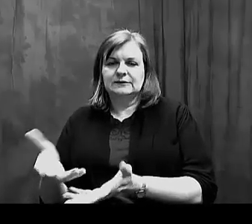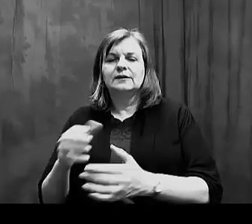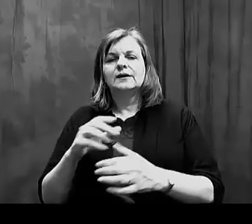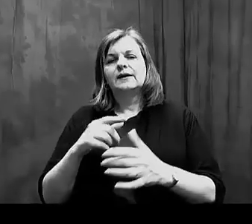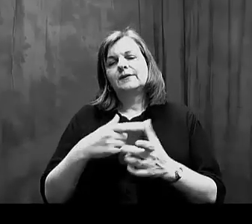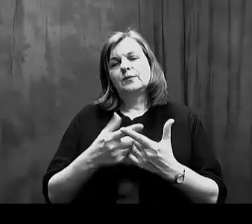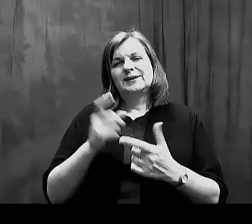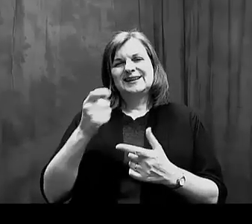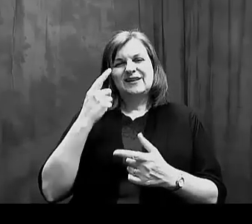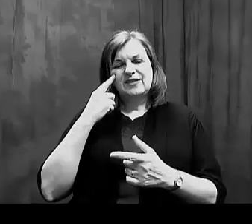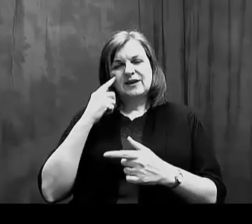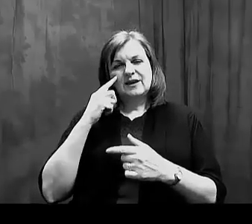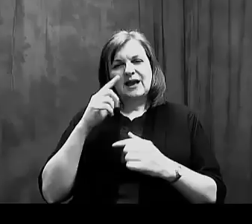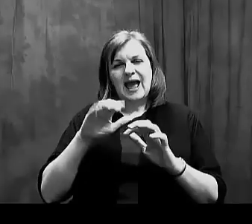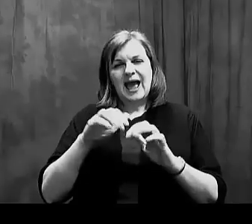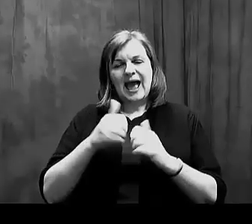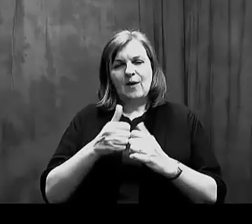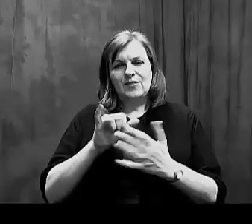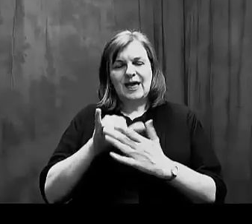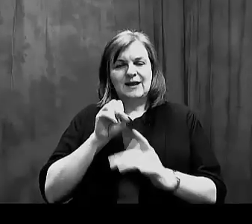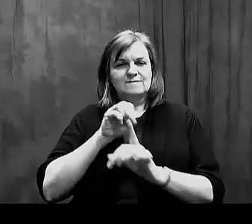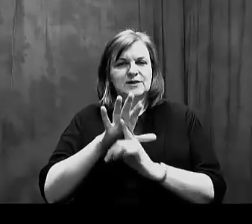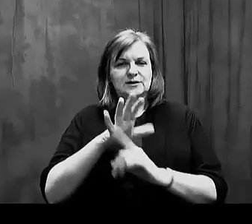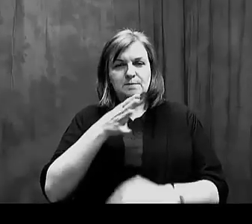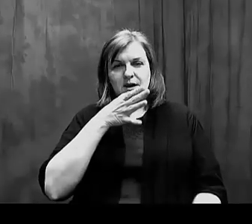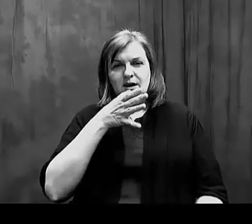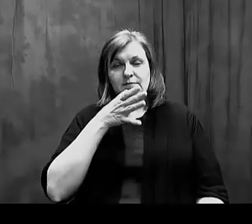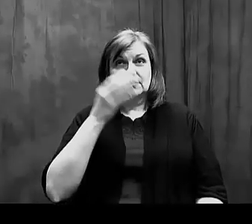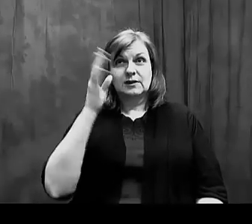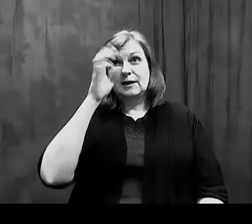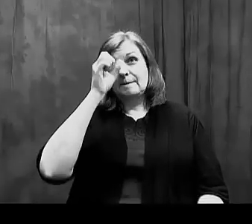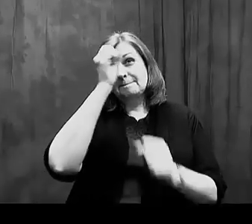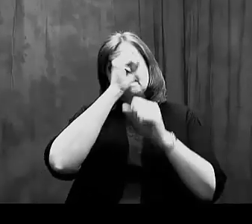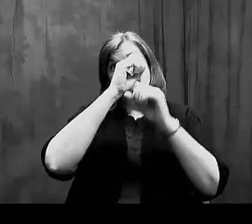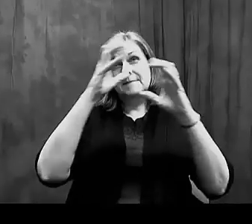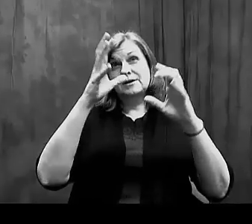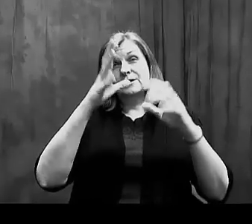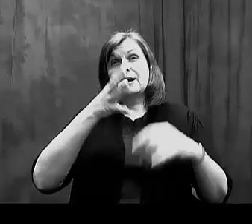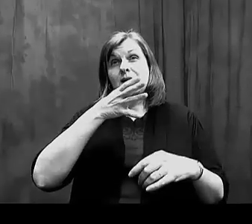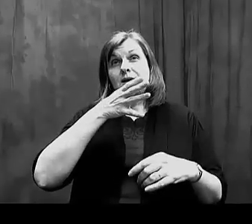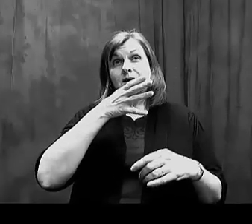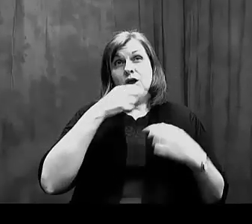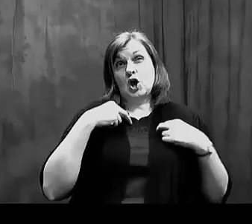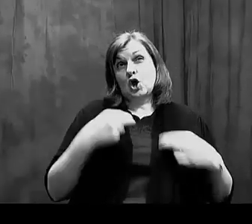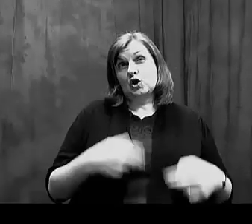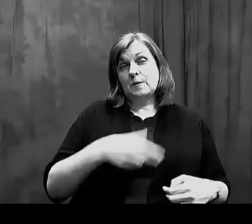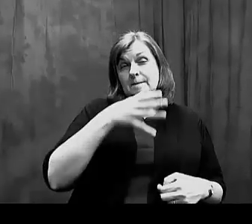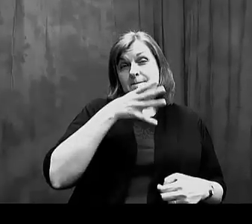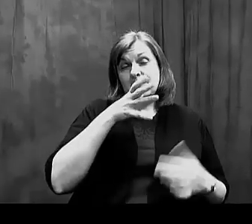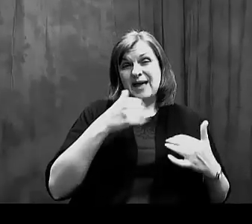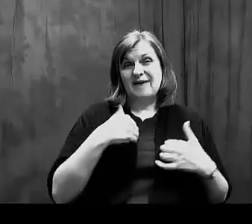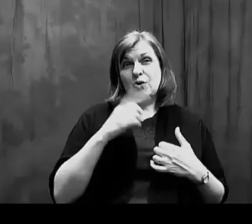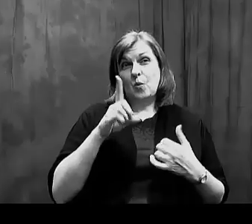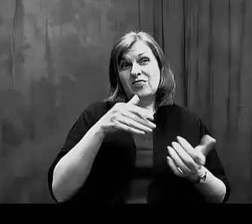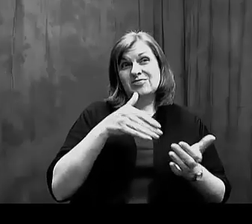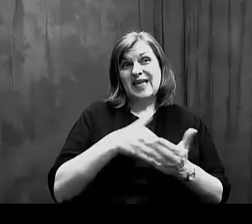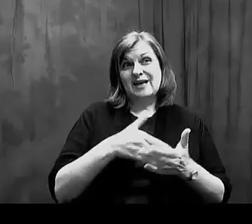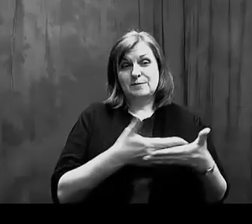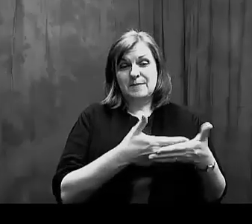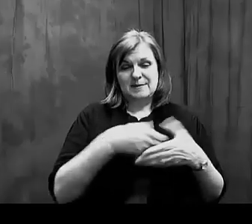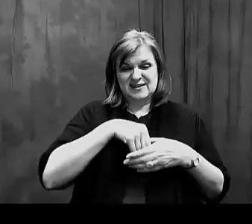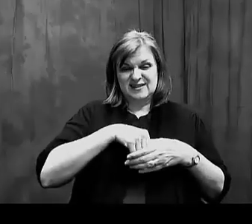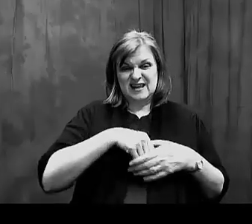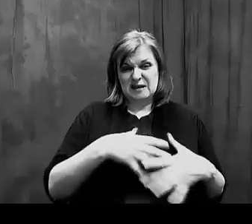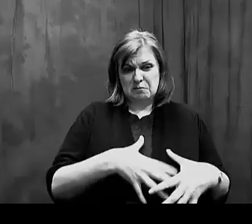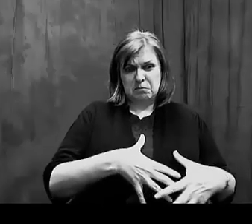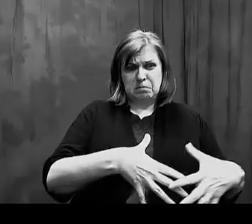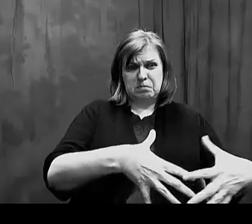but if we are looking at one offspring per event or reproductive event vs. potentially thousands